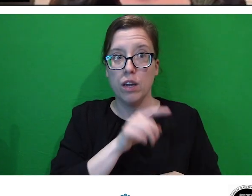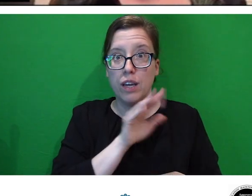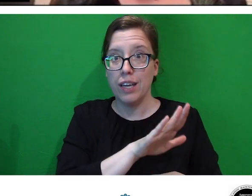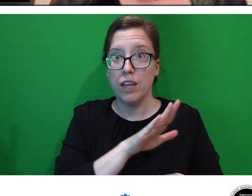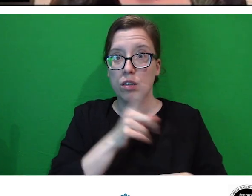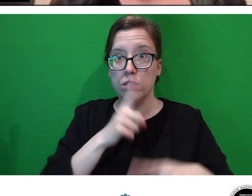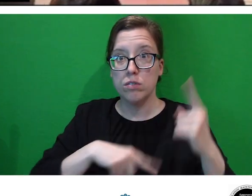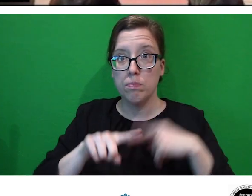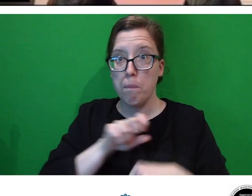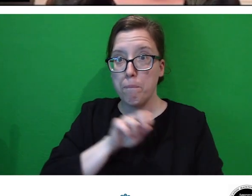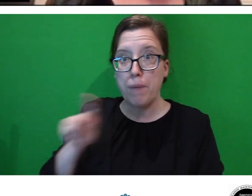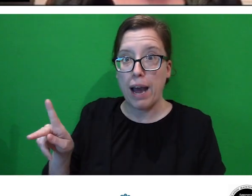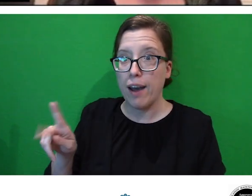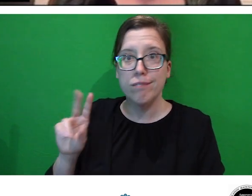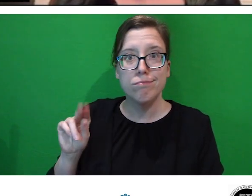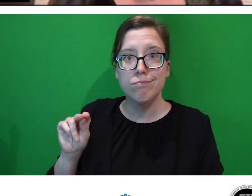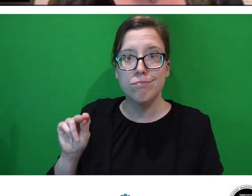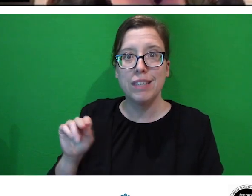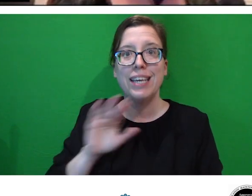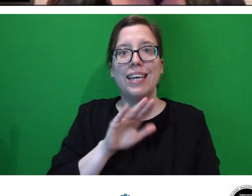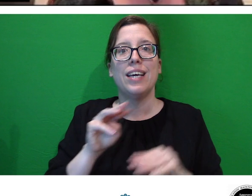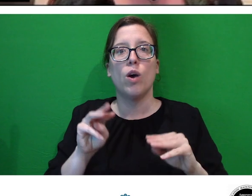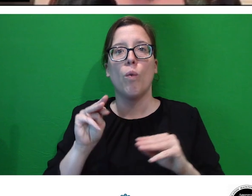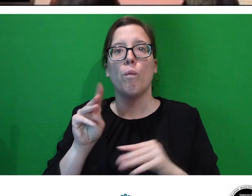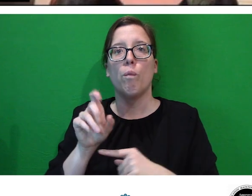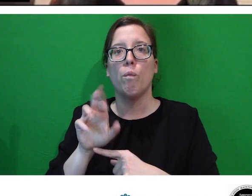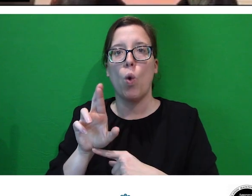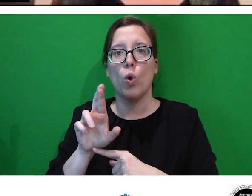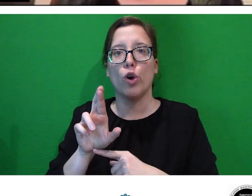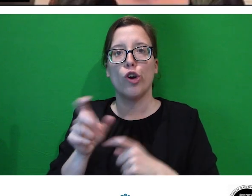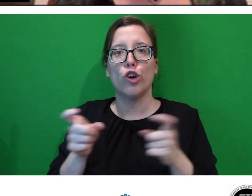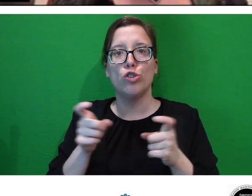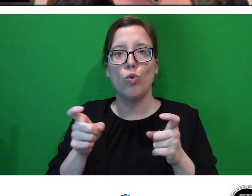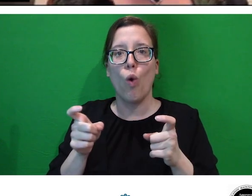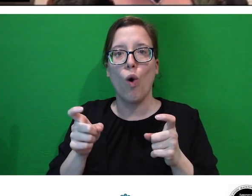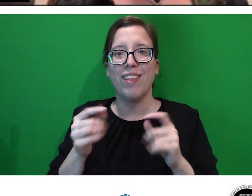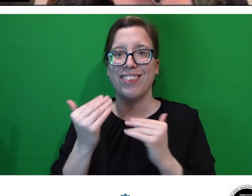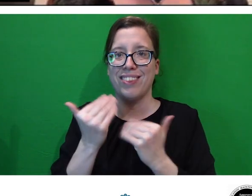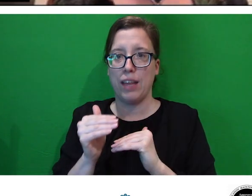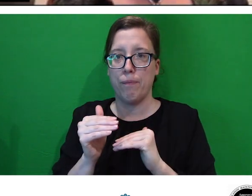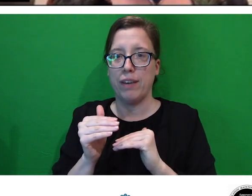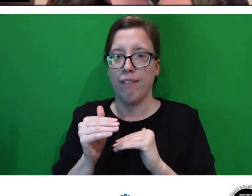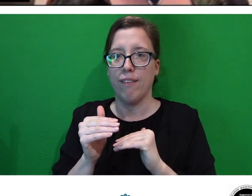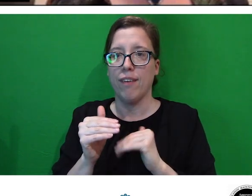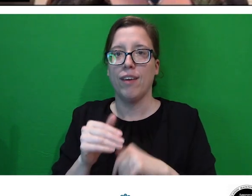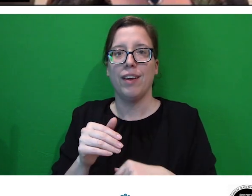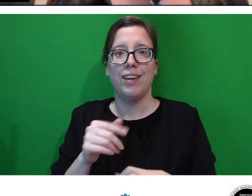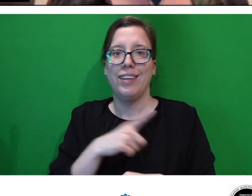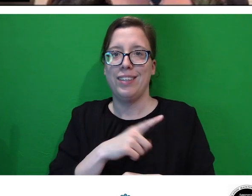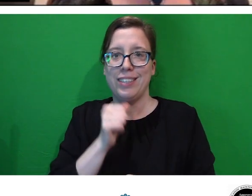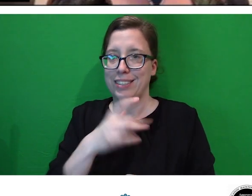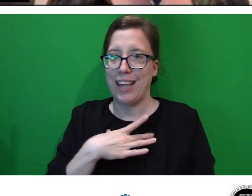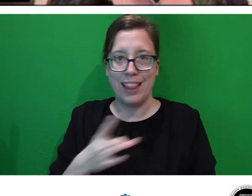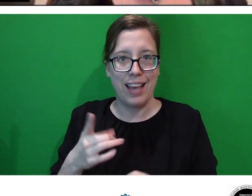got information in reading class and math class through signing. He doesn't sign.